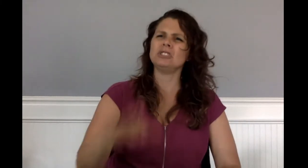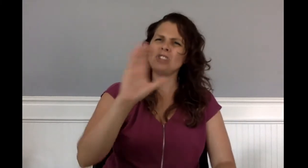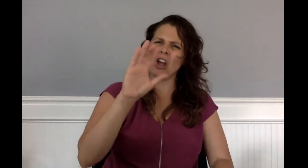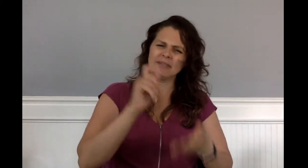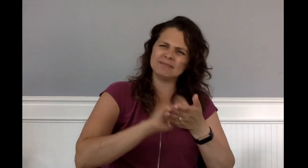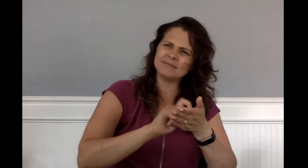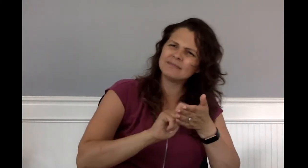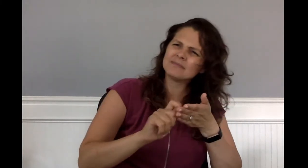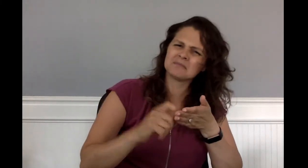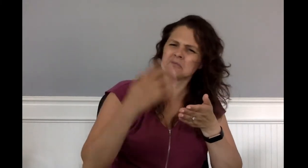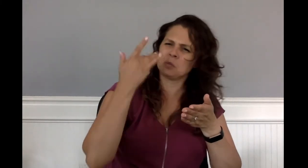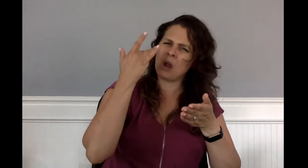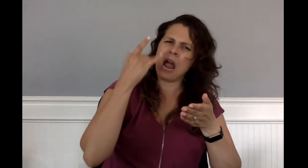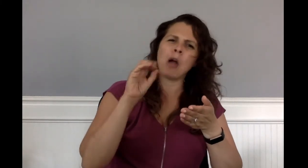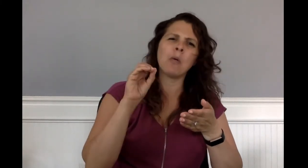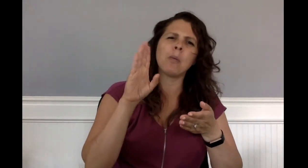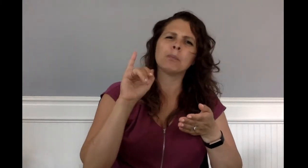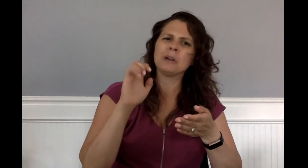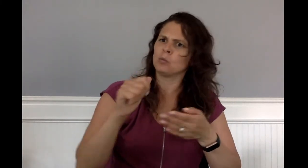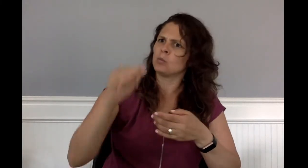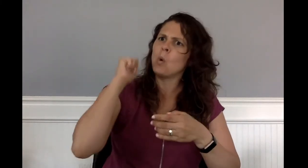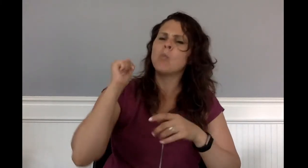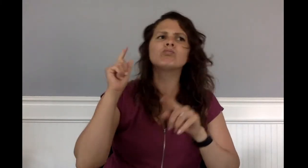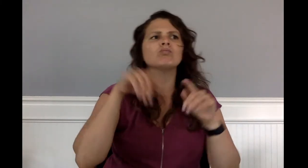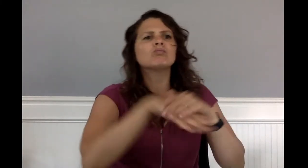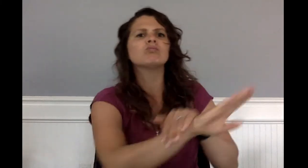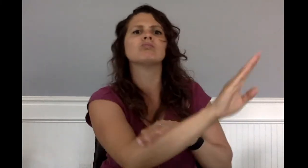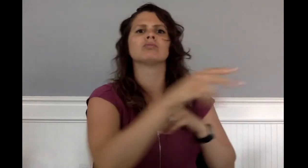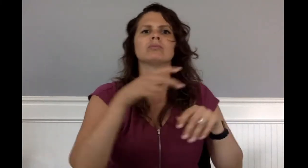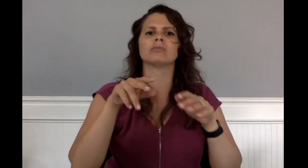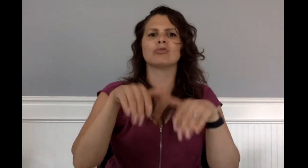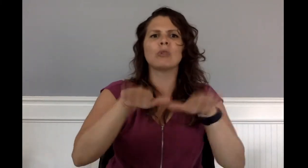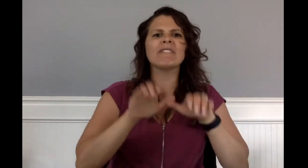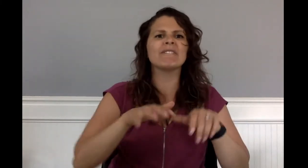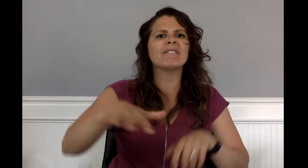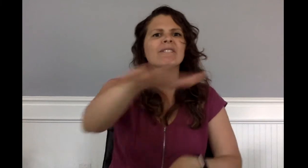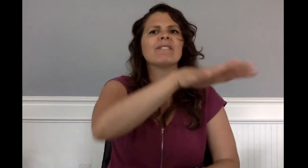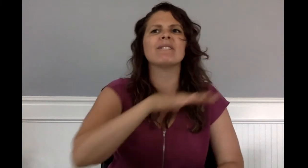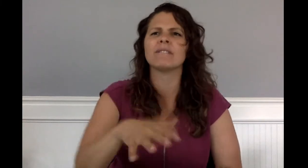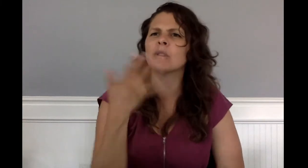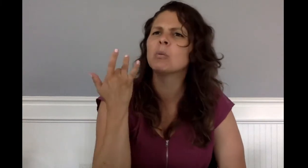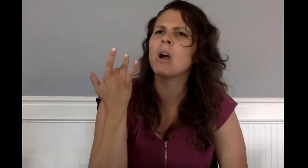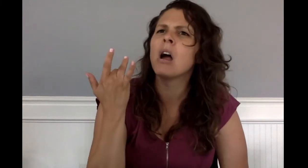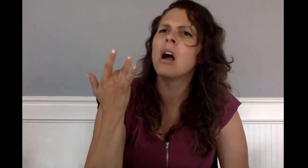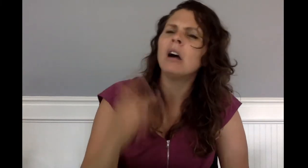Charlie pulled out his notebook. “Why doesn’t Obie go into the graveyard?”